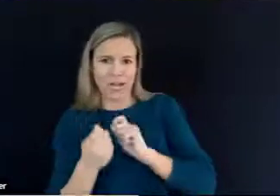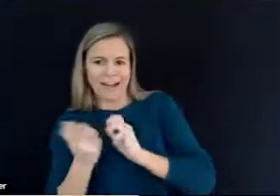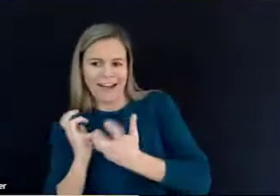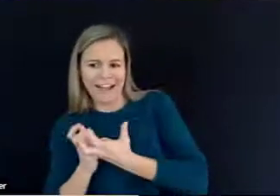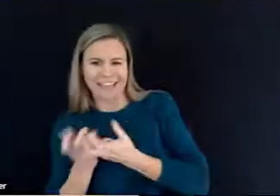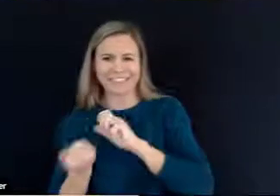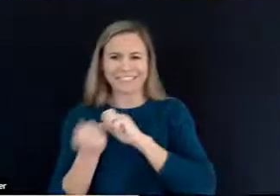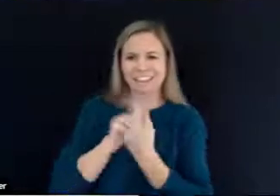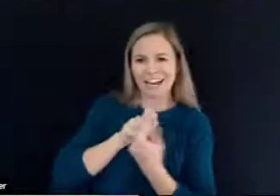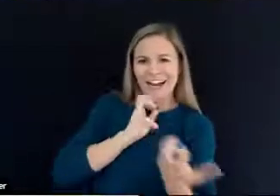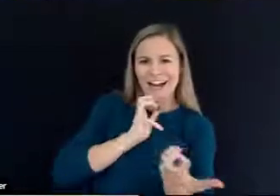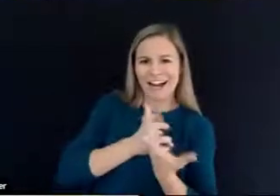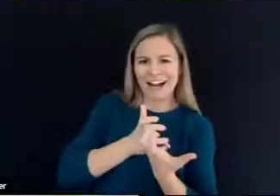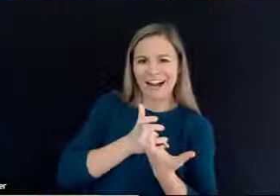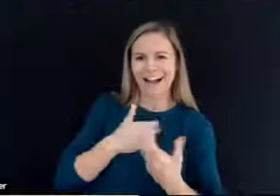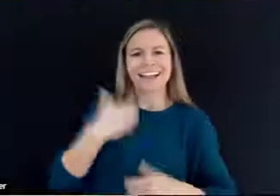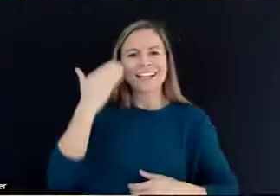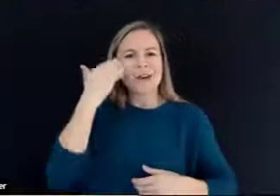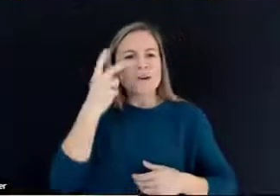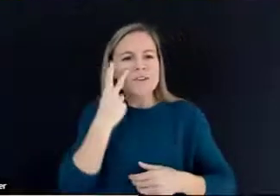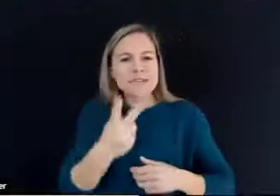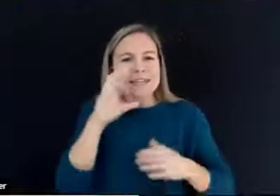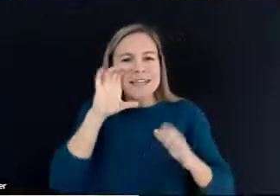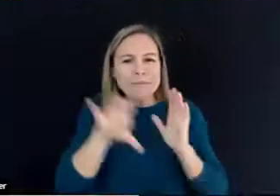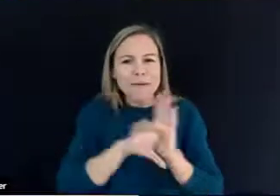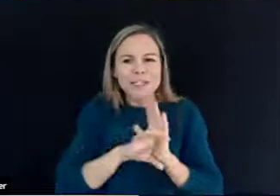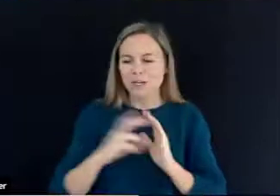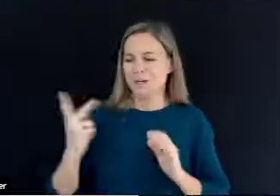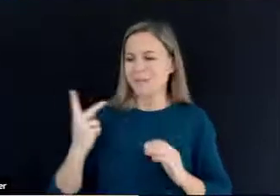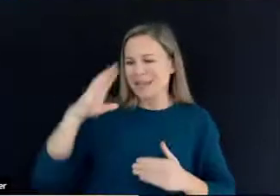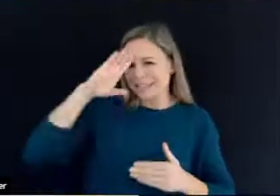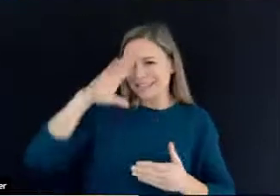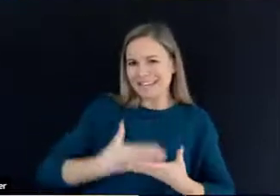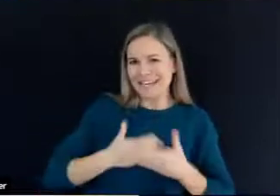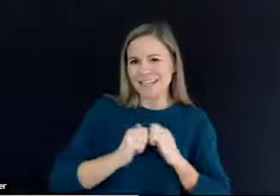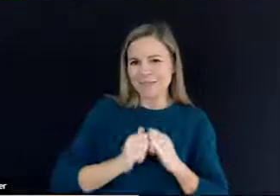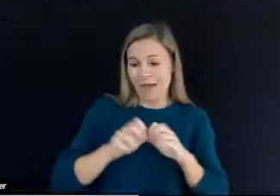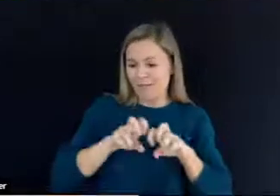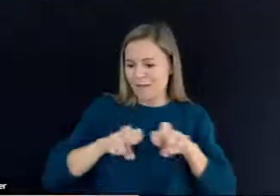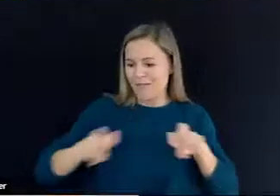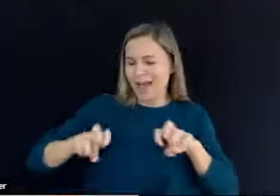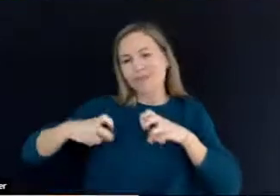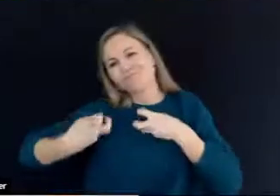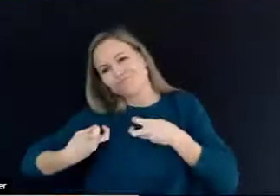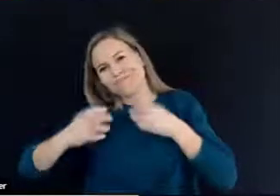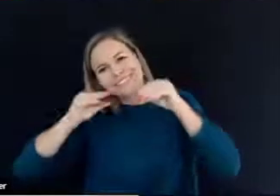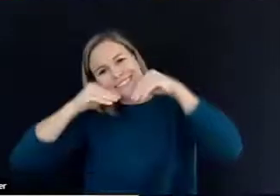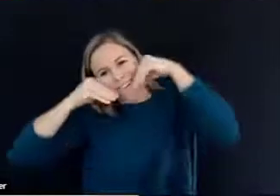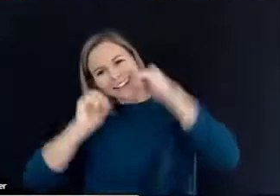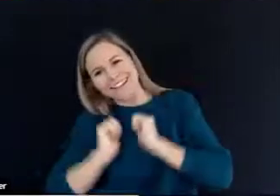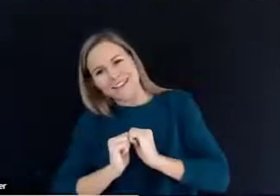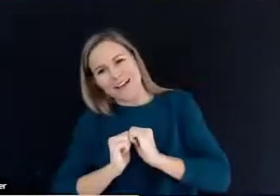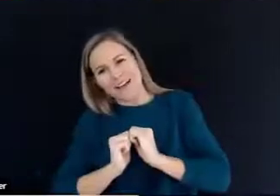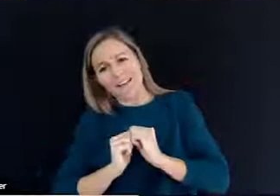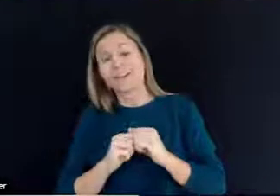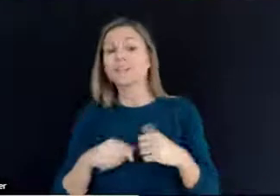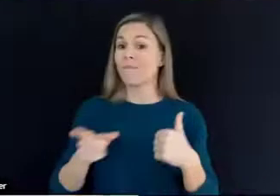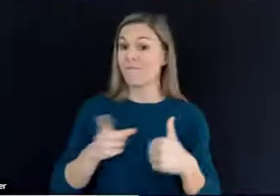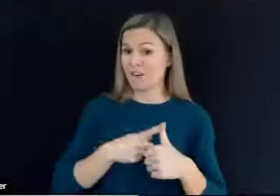you're seeing my son and I smiling and cuddling on the couch, and that's very much number one of who I am, I'm mom to TJ.